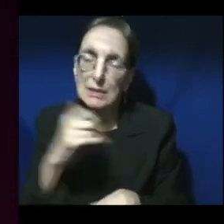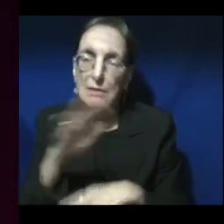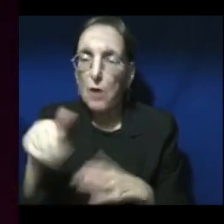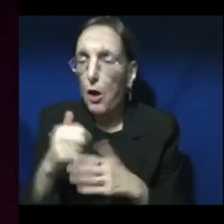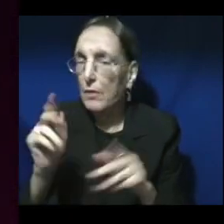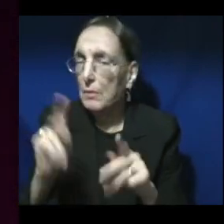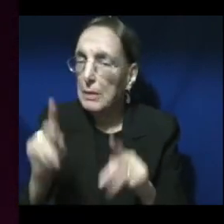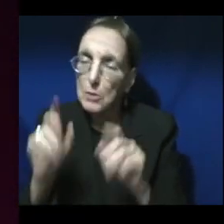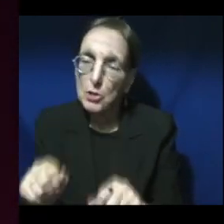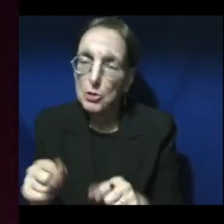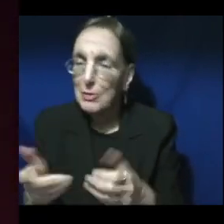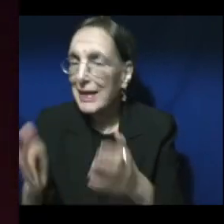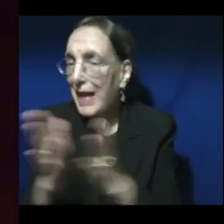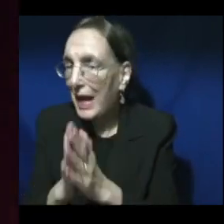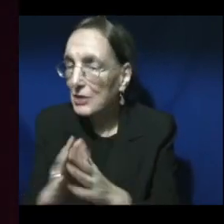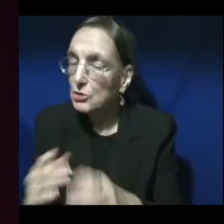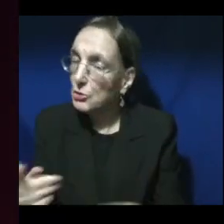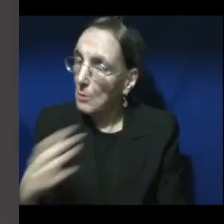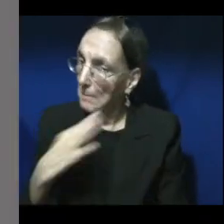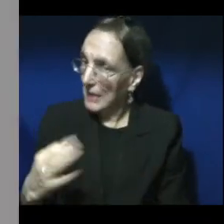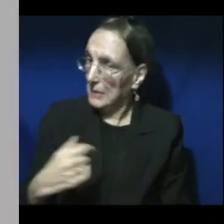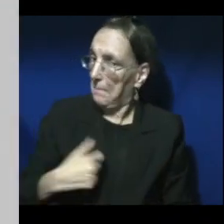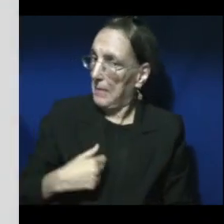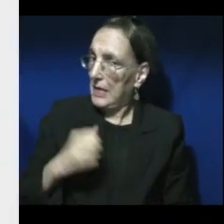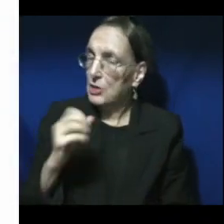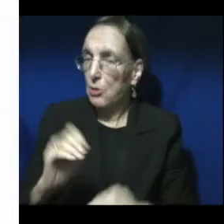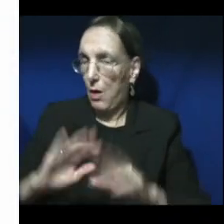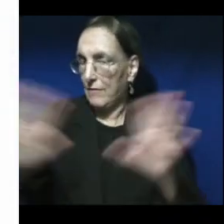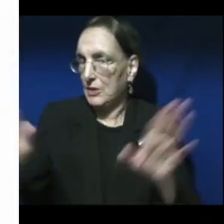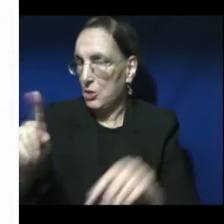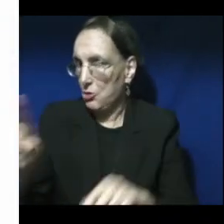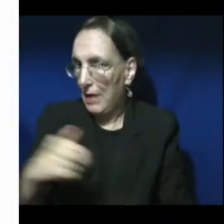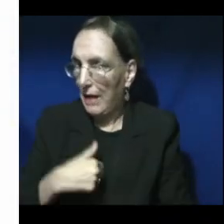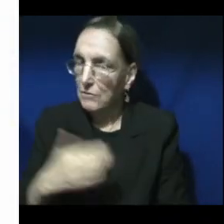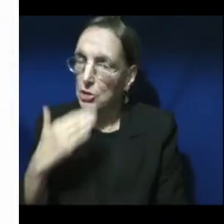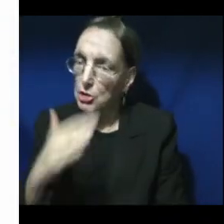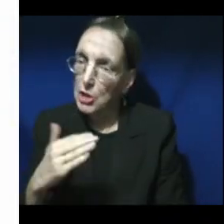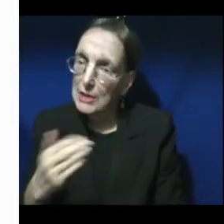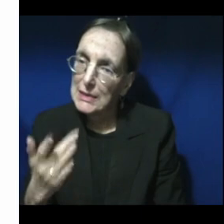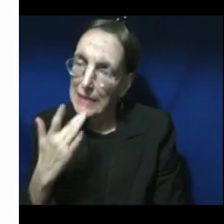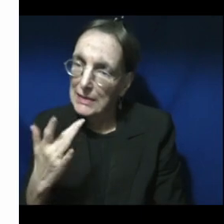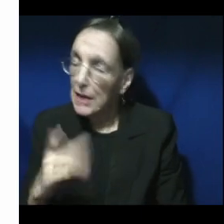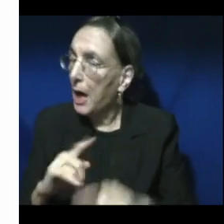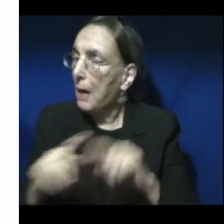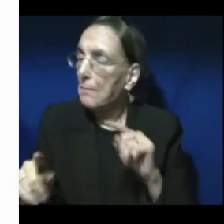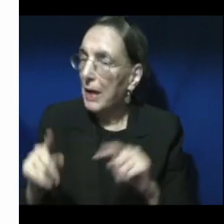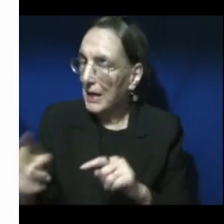good taste, right? So ask for advice. Not only, right, will that allow you to collect information,